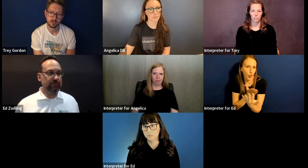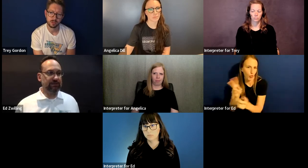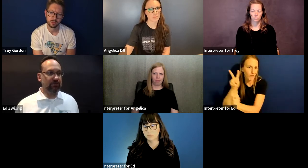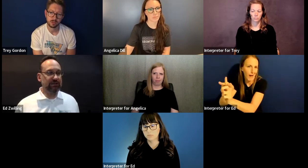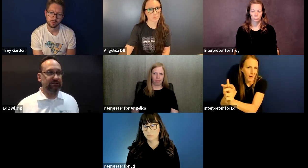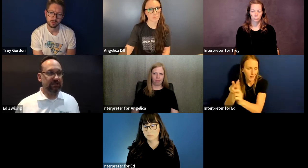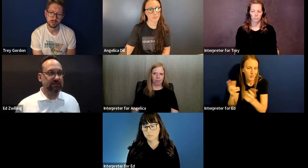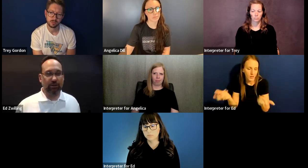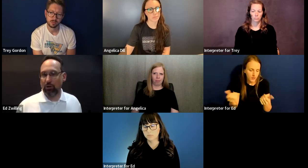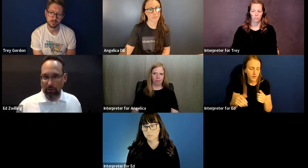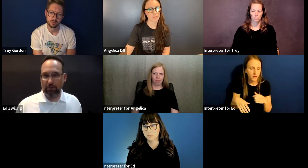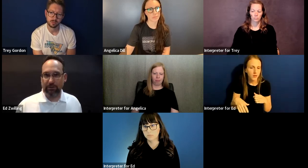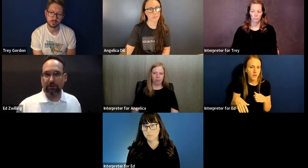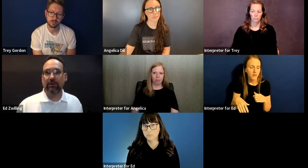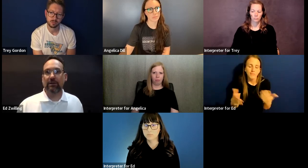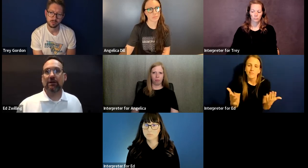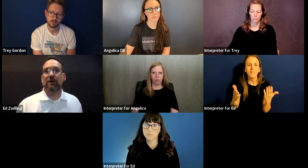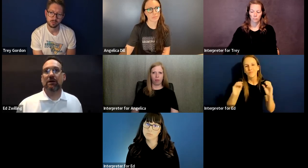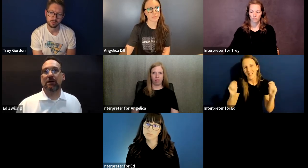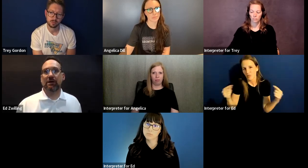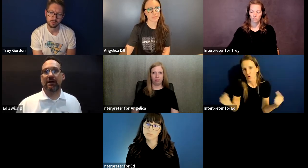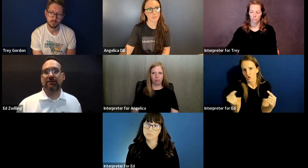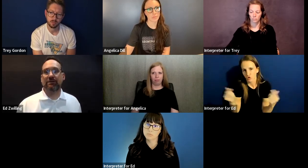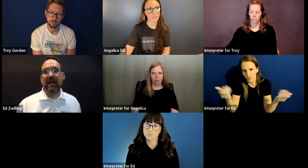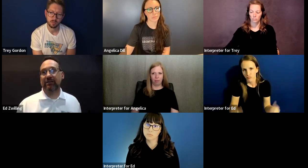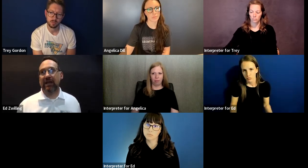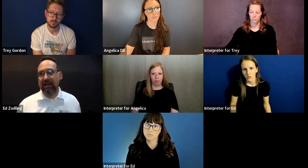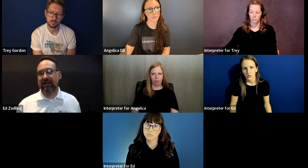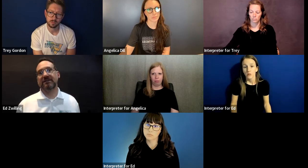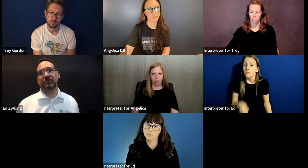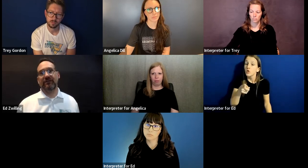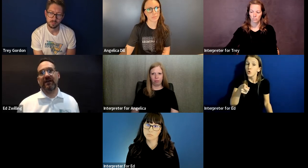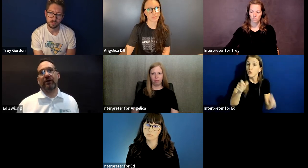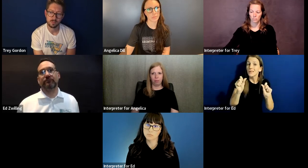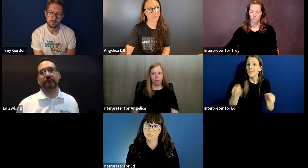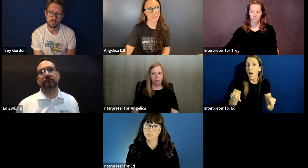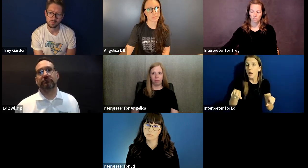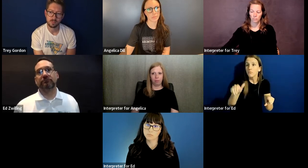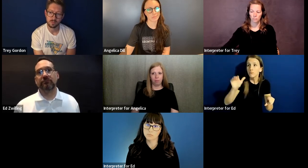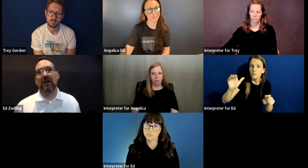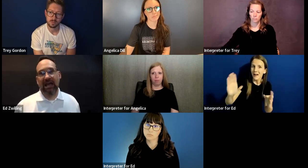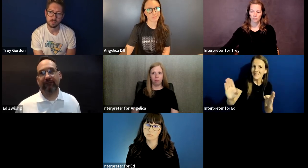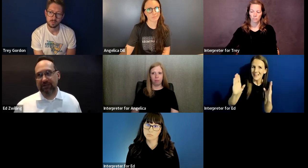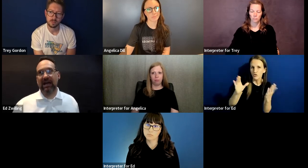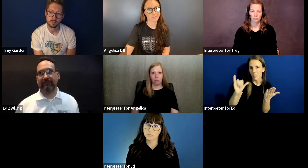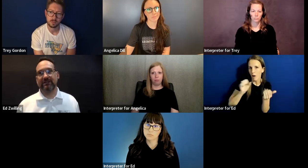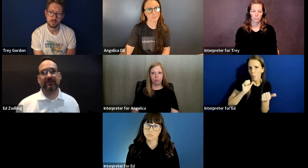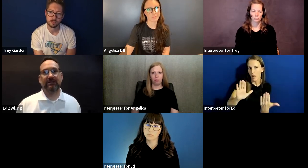it certainly doesn't hurt uh and you can you can get attention i have seen i have seen success